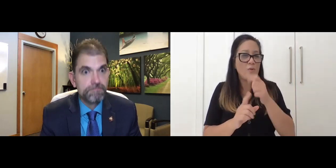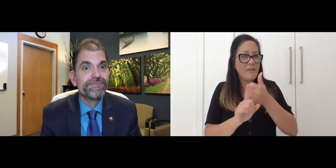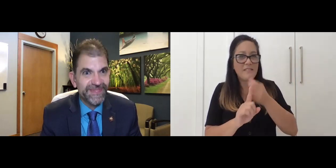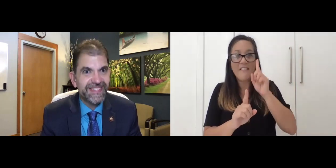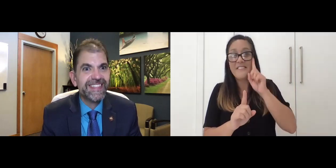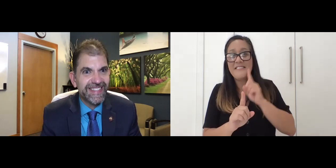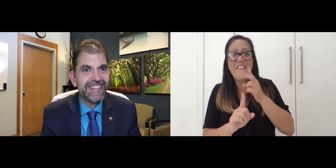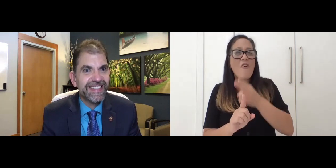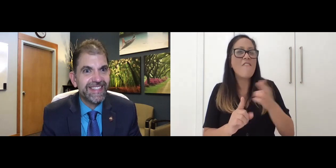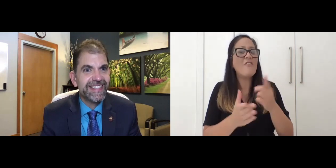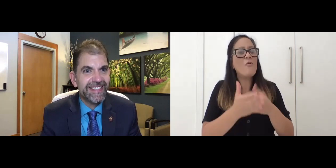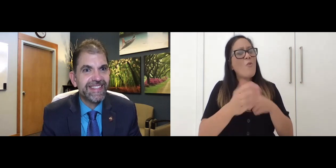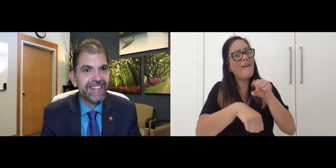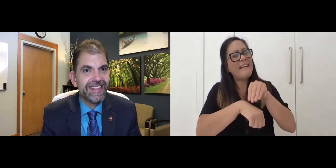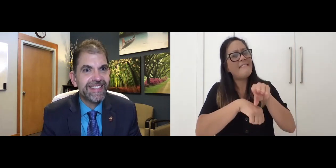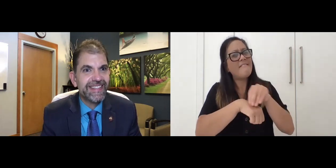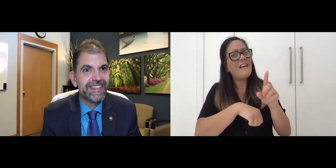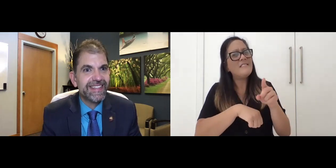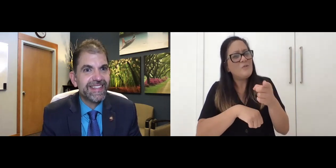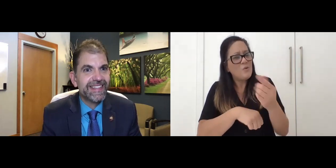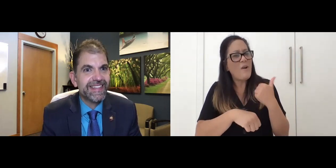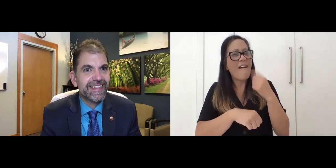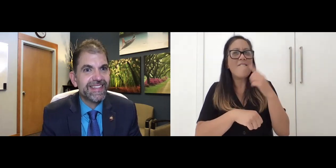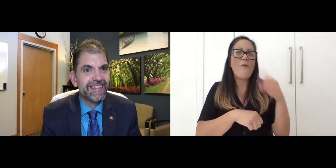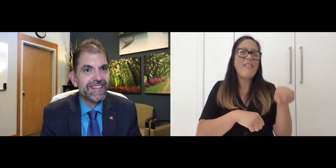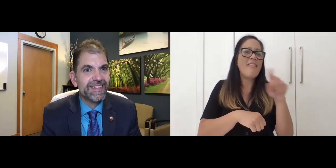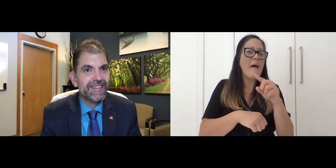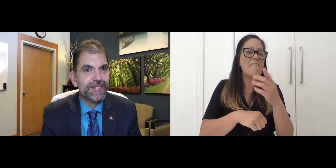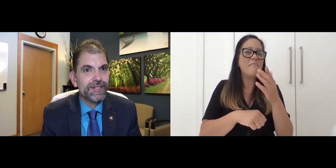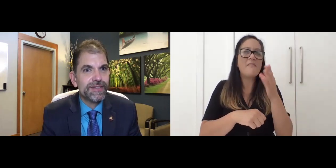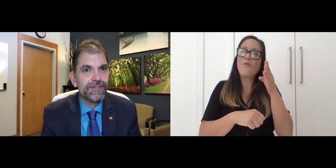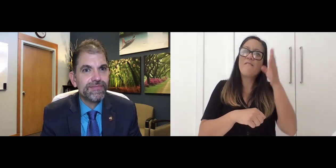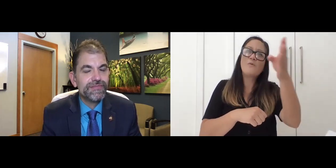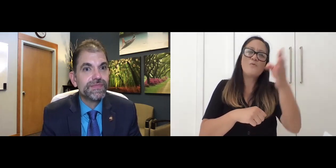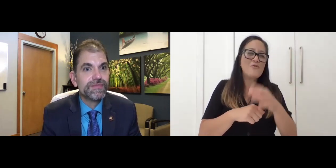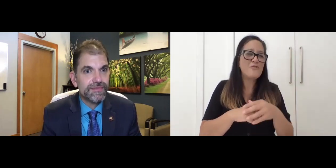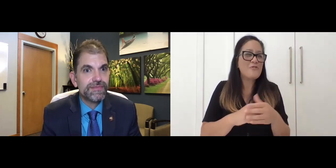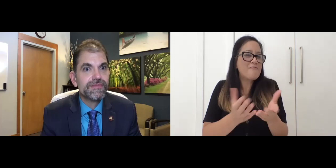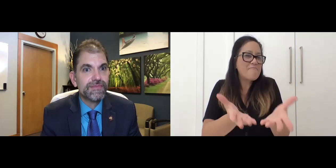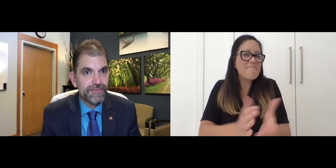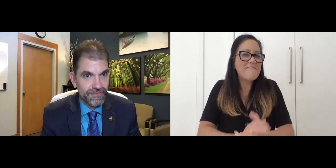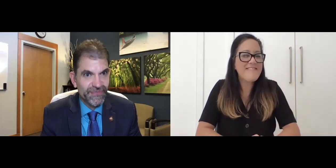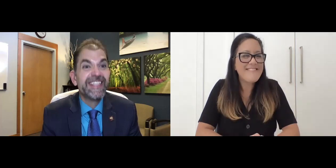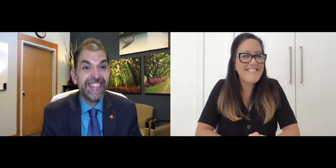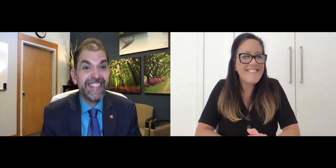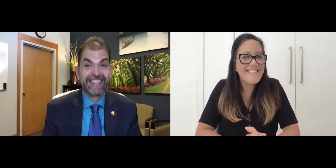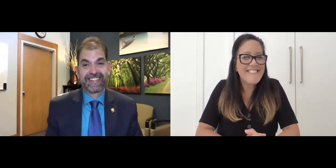students and future medical professionals. I wonder if you have any advice for them for their future. What would you say to